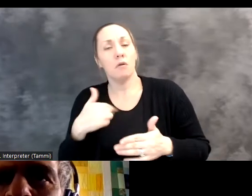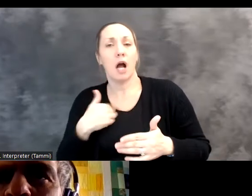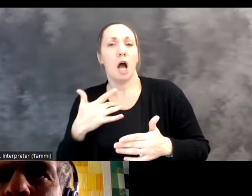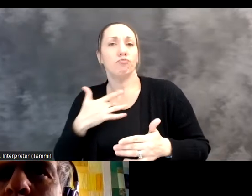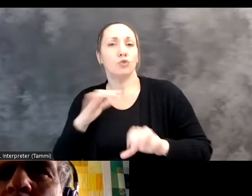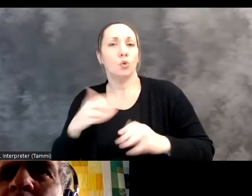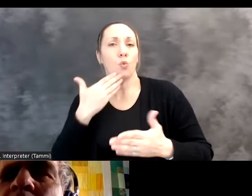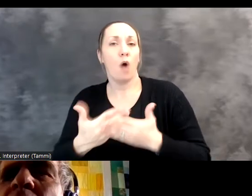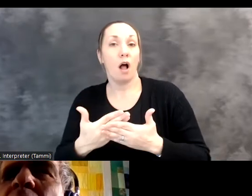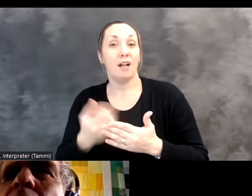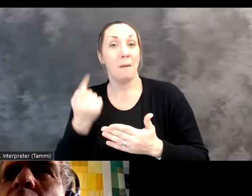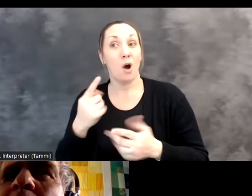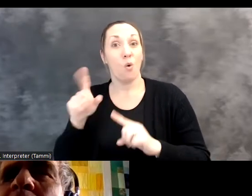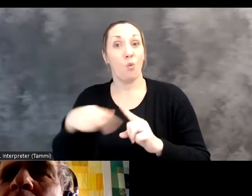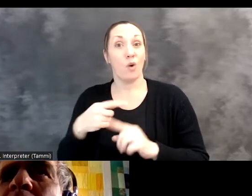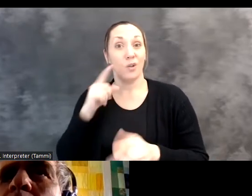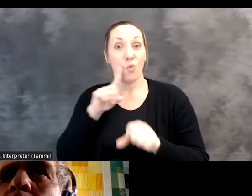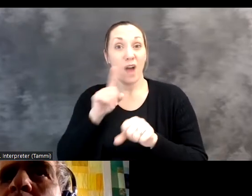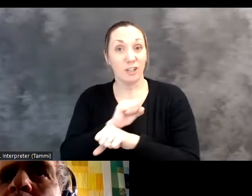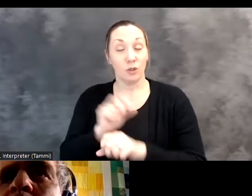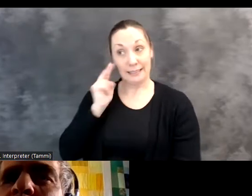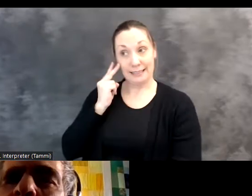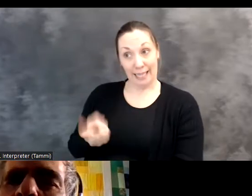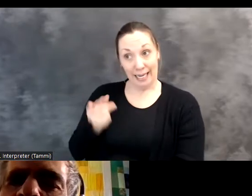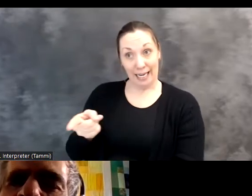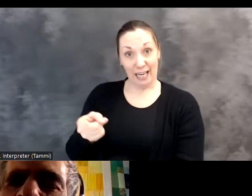questionnaires, et cetera, people will say oh, yeah, I can do that, oh, I